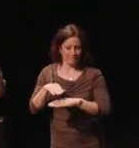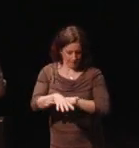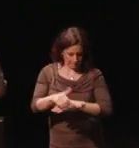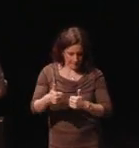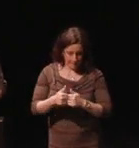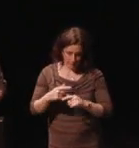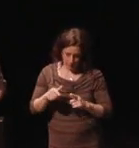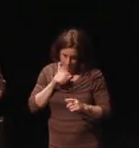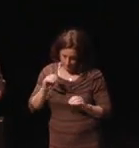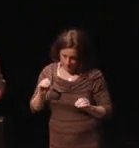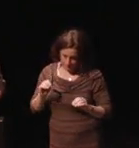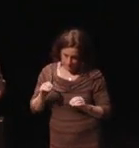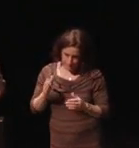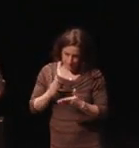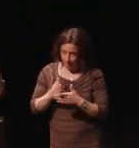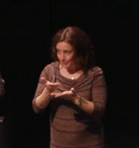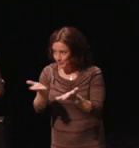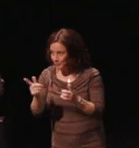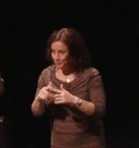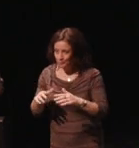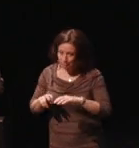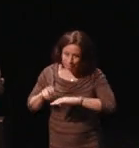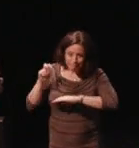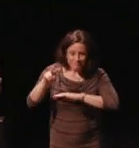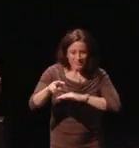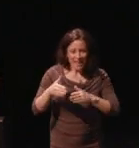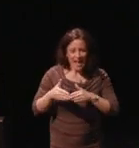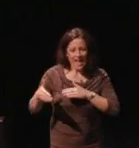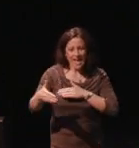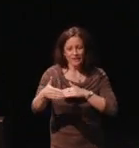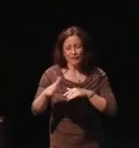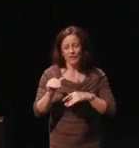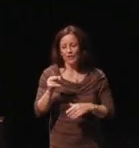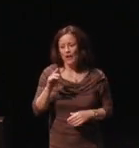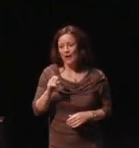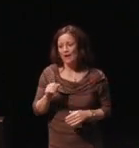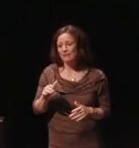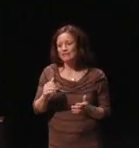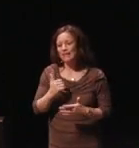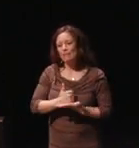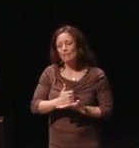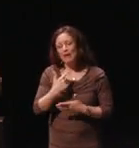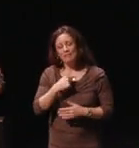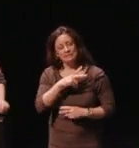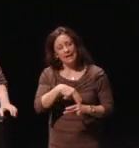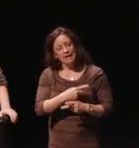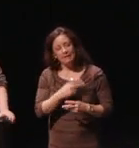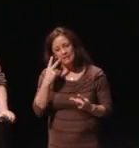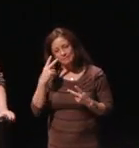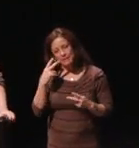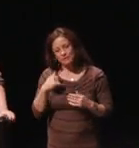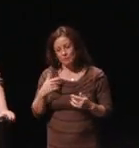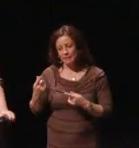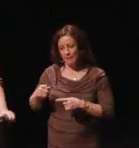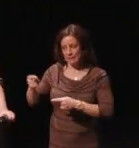people getting ahead of the curve. That's really, really helpful to have this kind of visibility of stuff that's going to be coming further down the line.